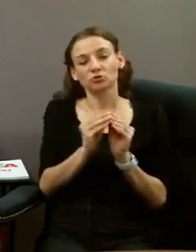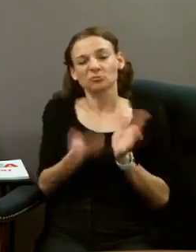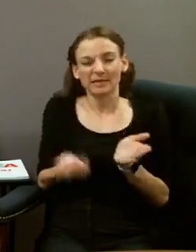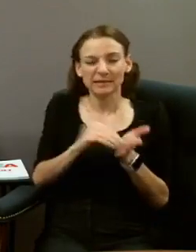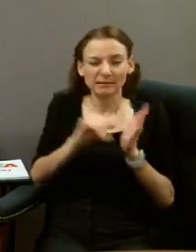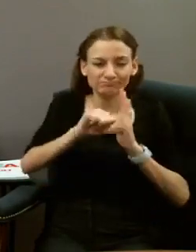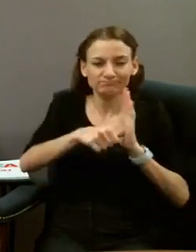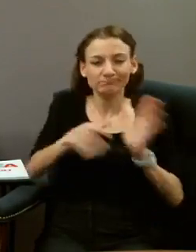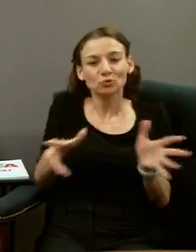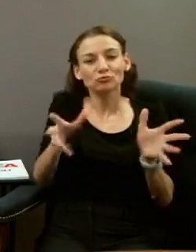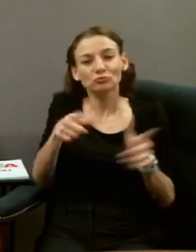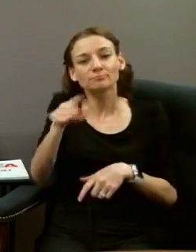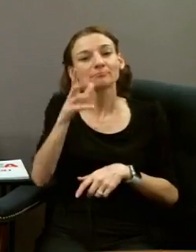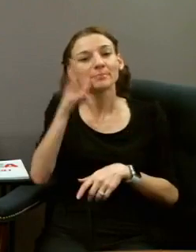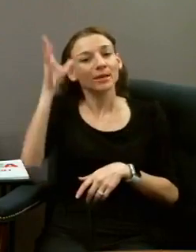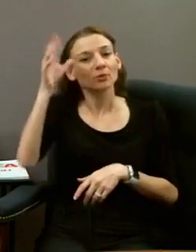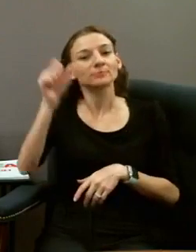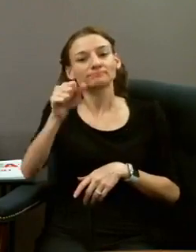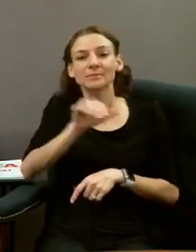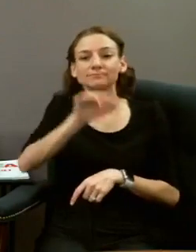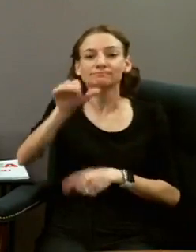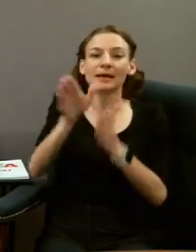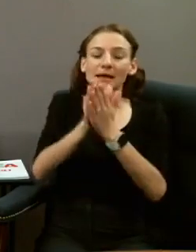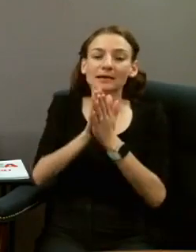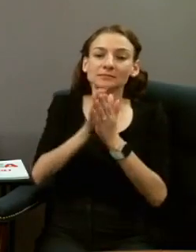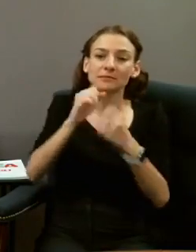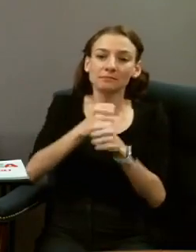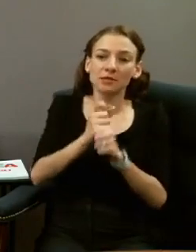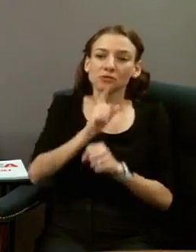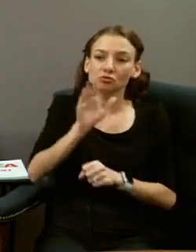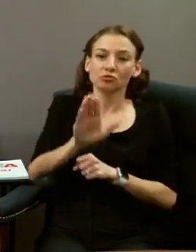do ask and ensure that the FBA is updated.